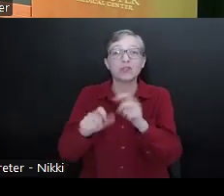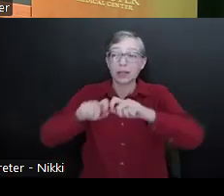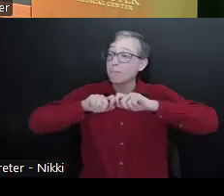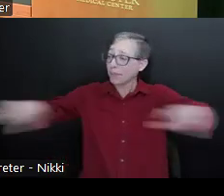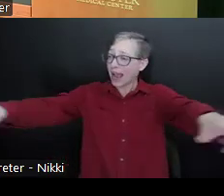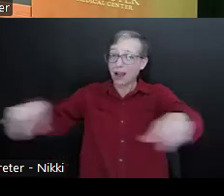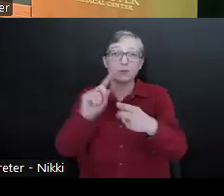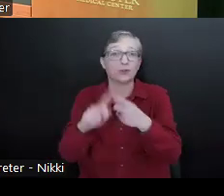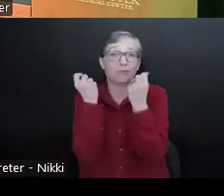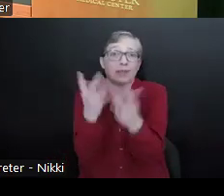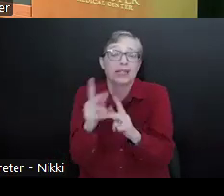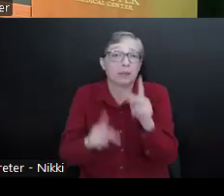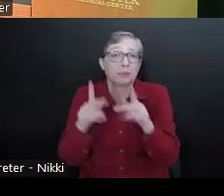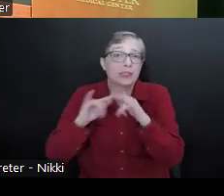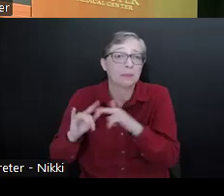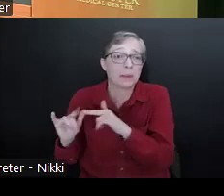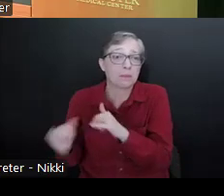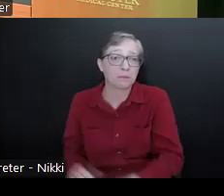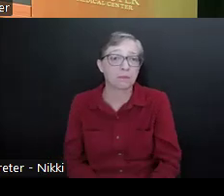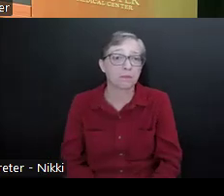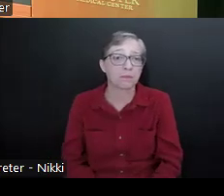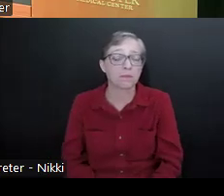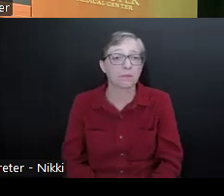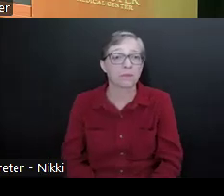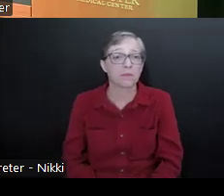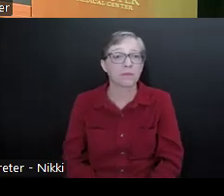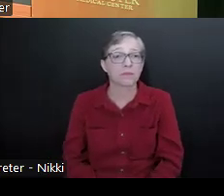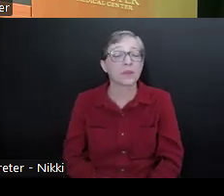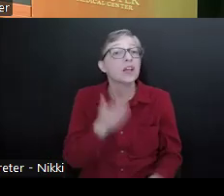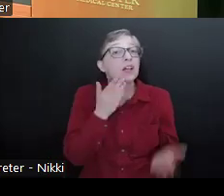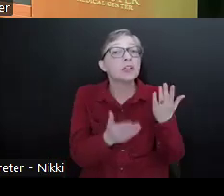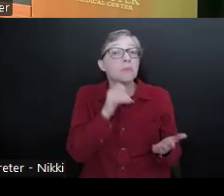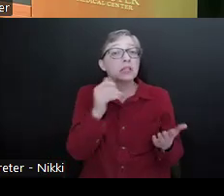you really you know wouldn't expect them to have as much of an impact as like a a a phone-based